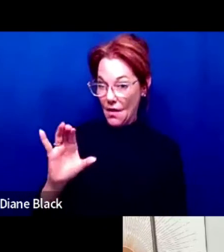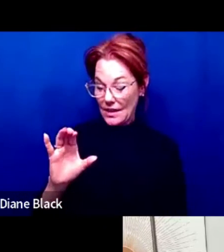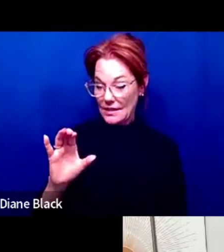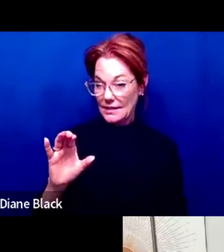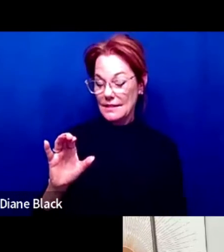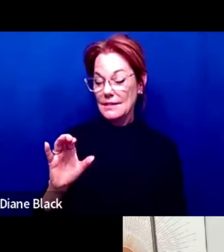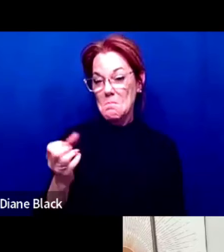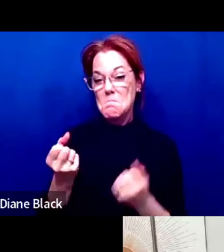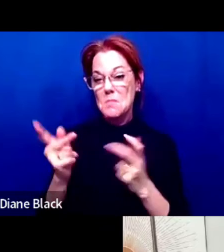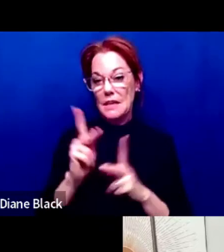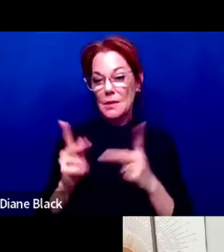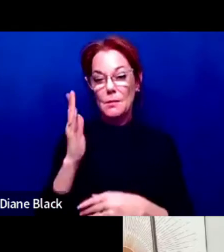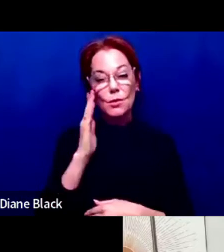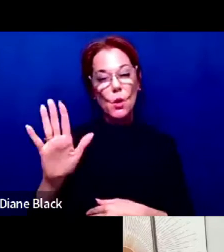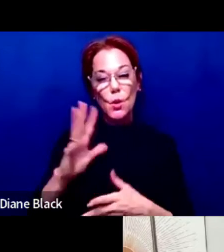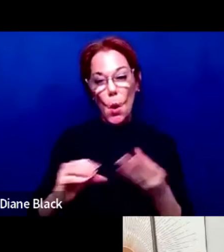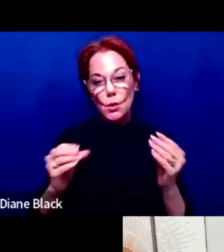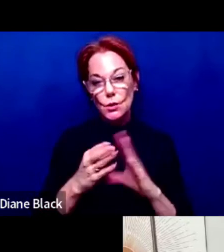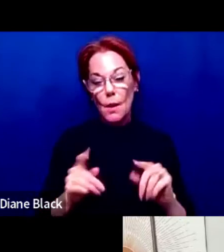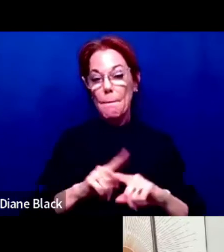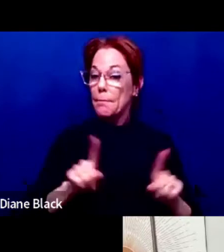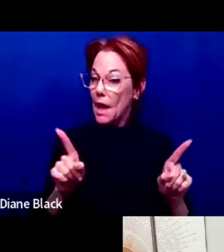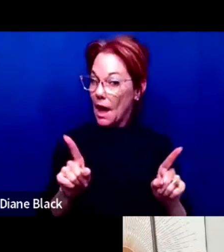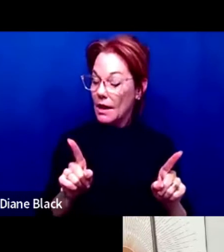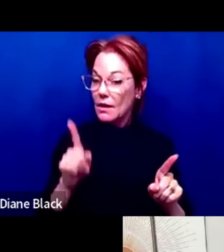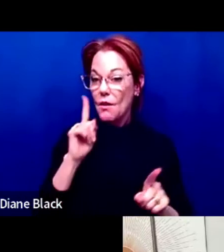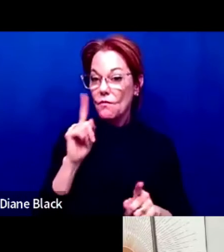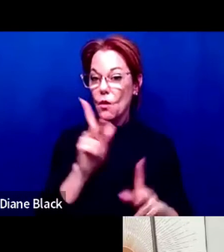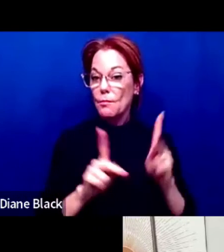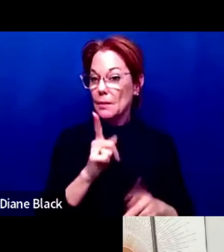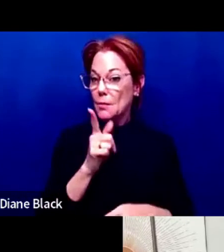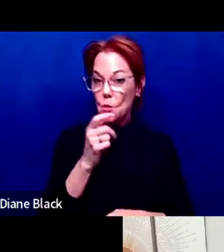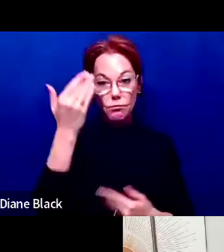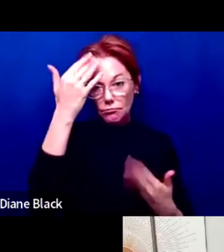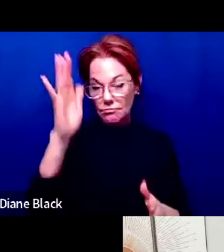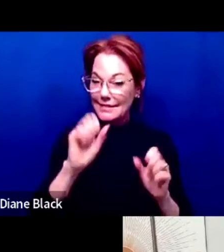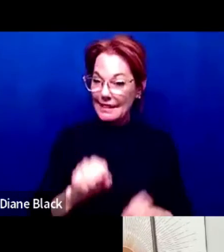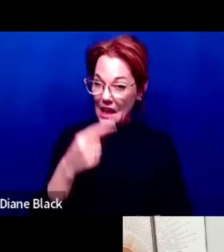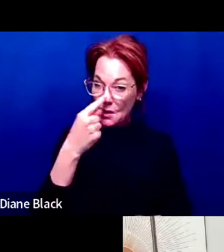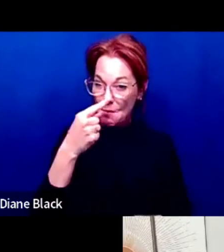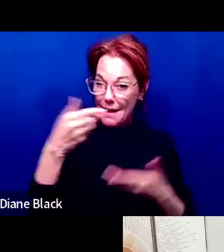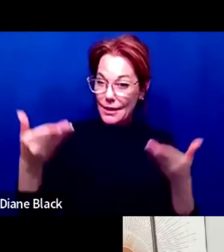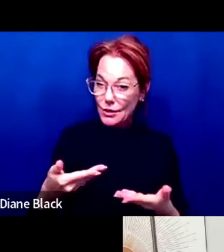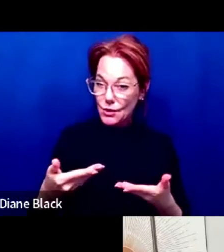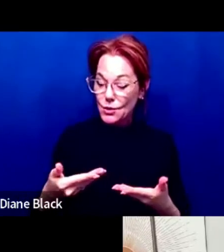those who have not yet, could you please introduce yourself and share your personal story?